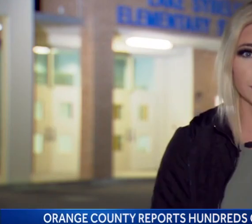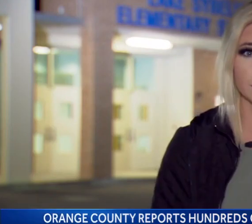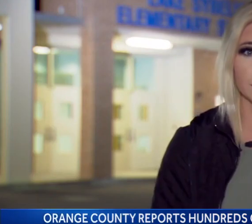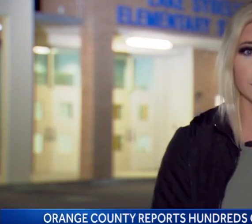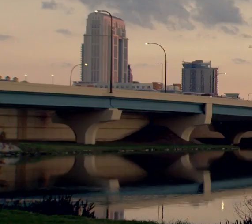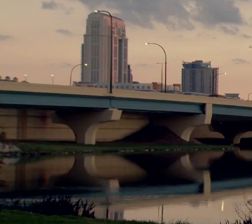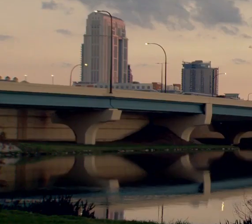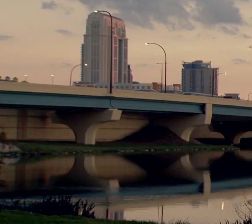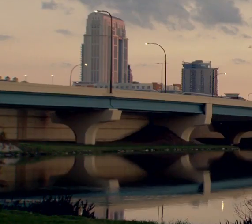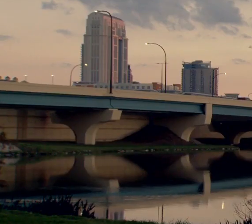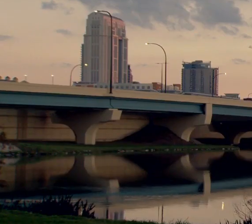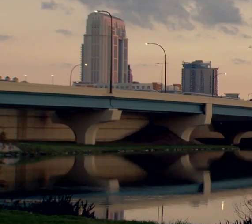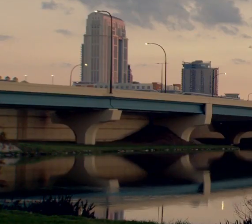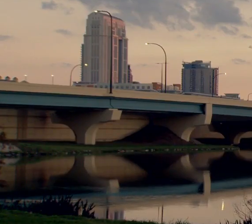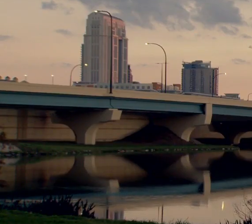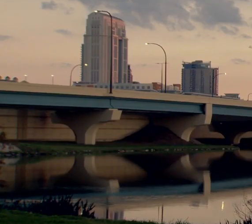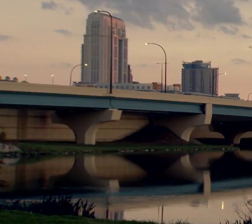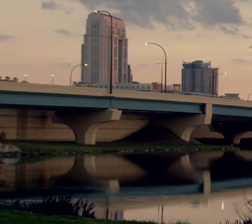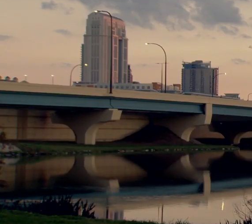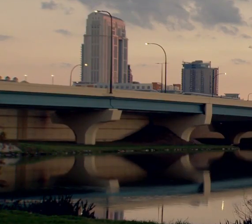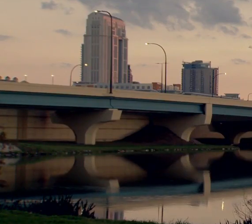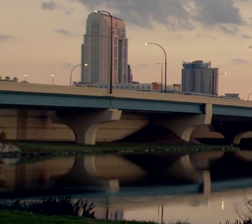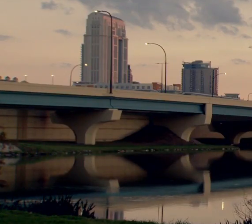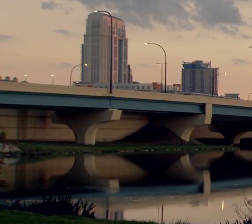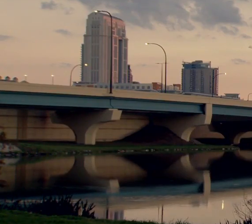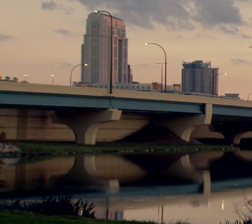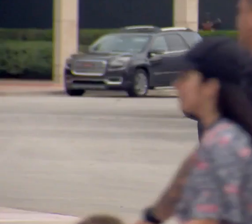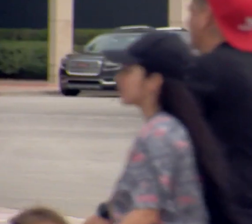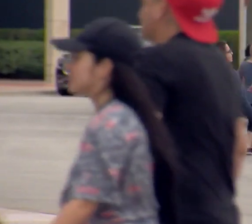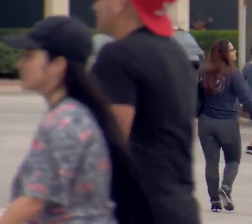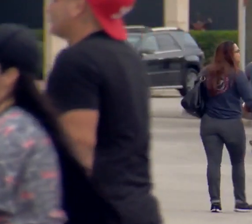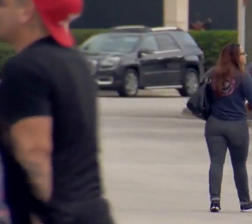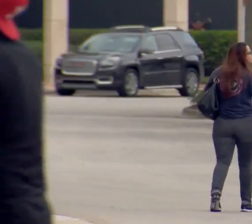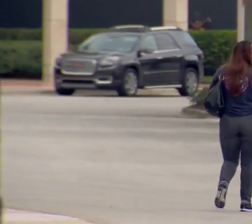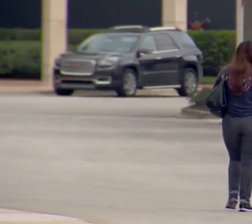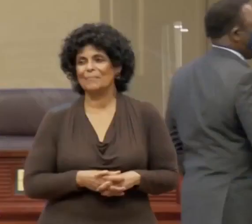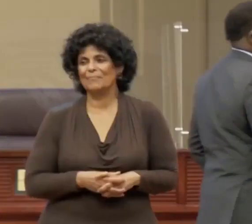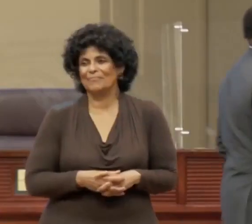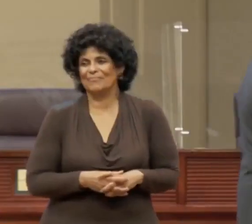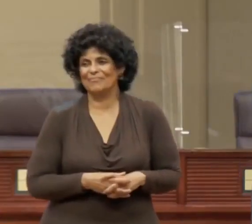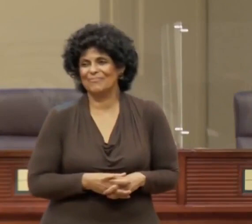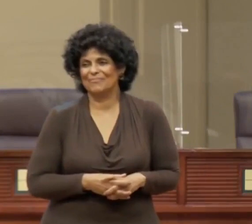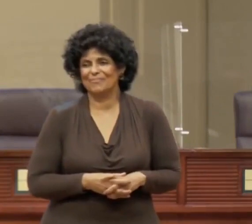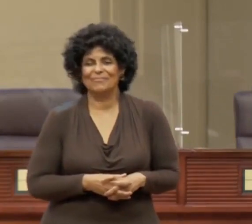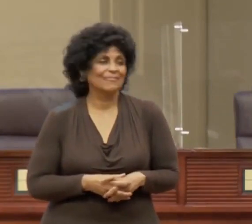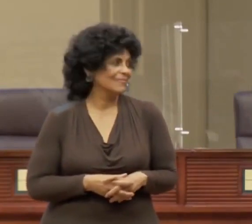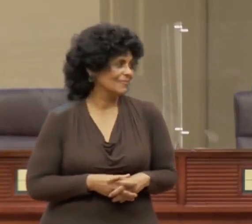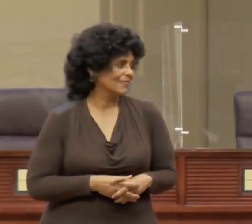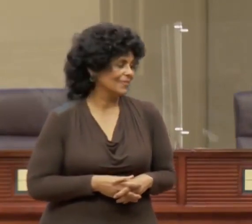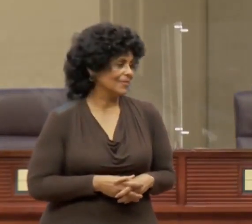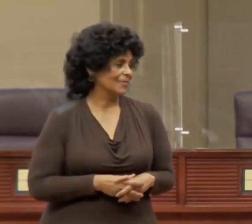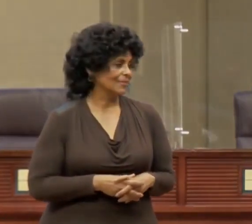CHILD TO SCHOOL, SHE CAUTISON IT COULD TAKE TIME DAN SUGGESTS